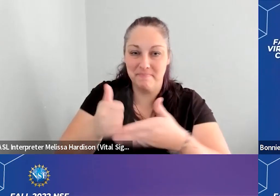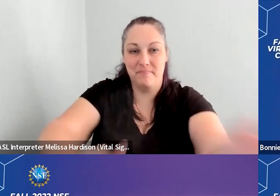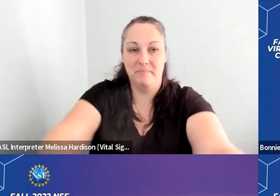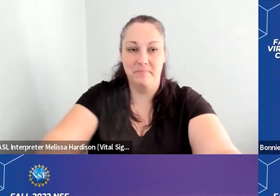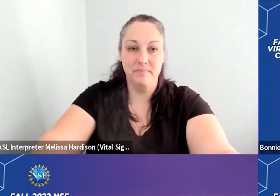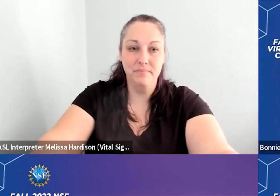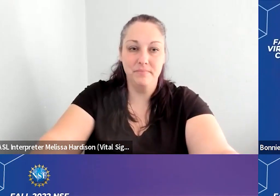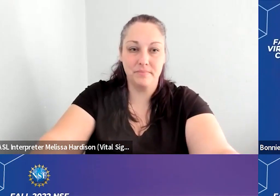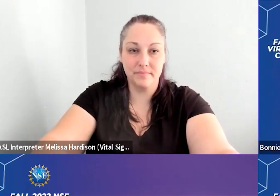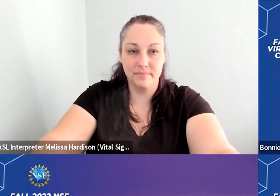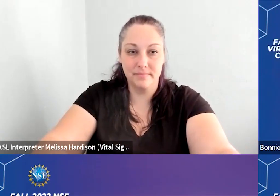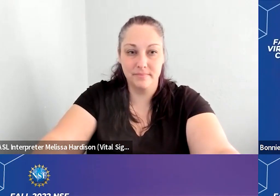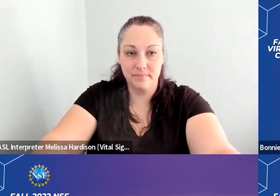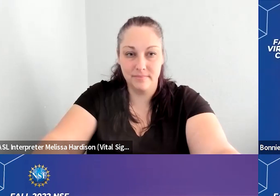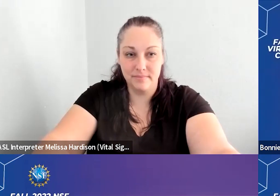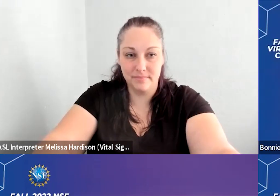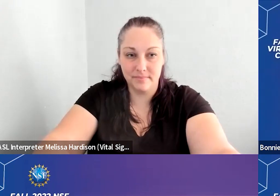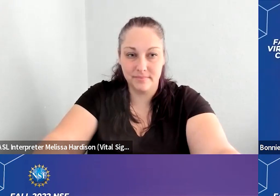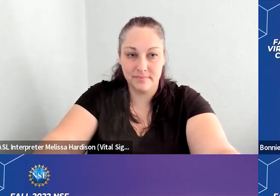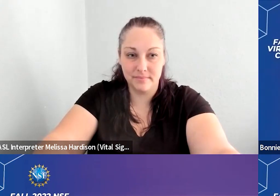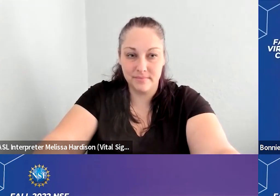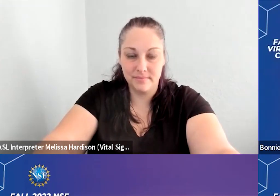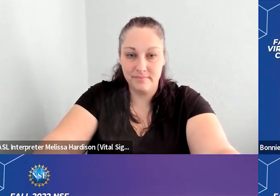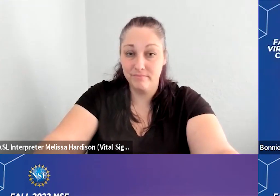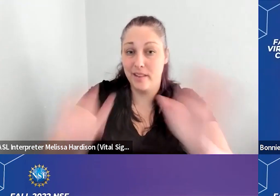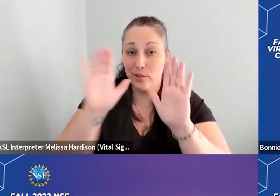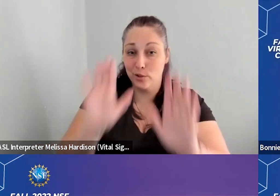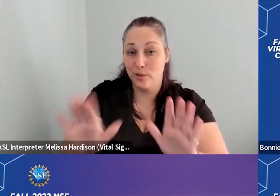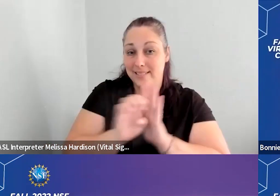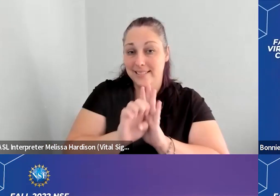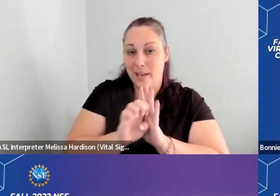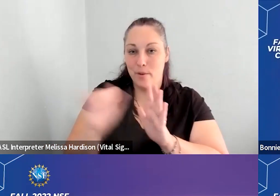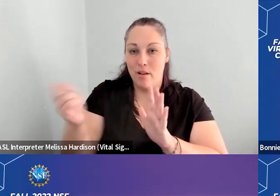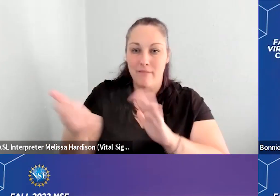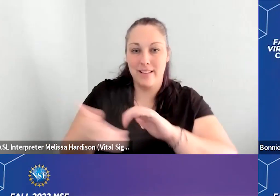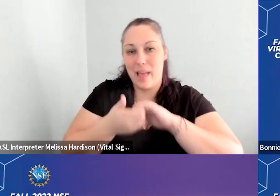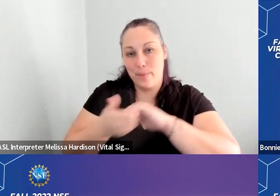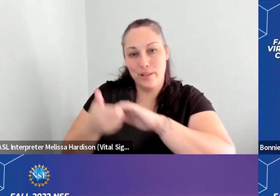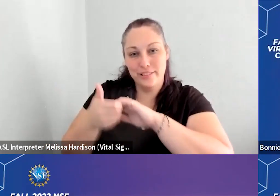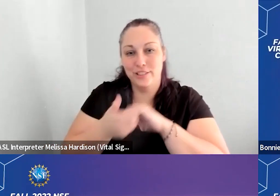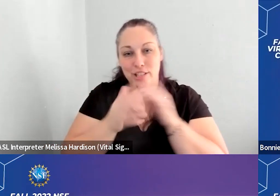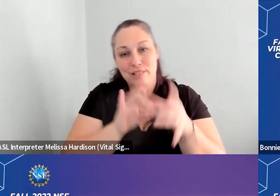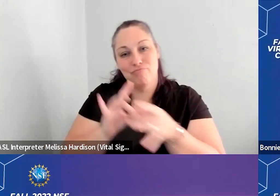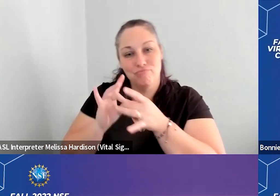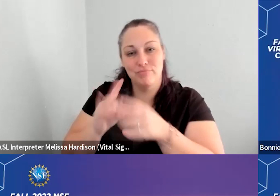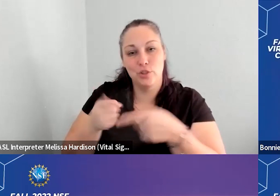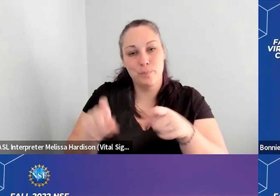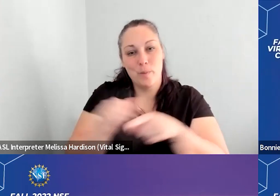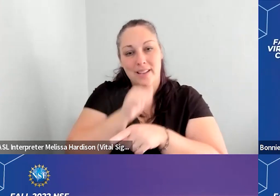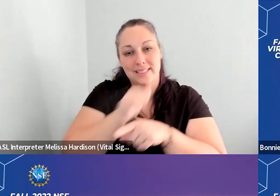That was that was a great example of collaboration in practice.